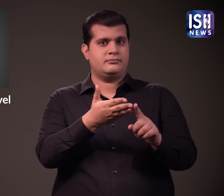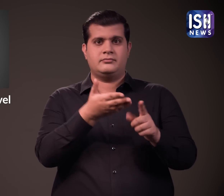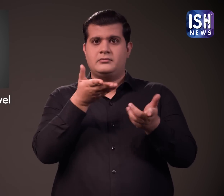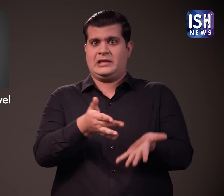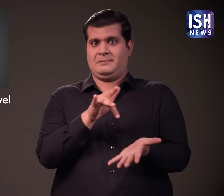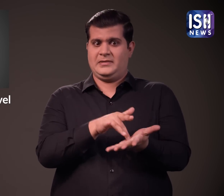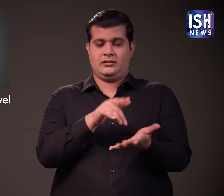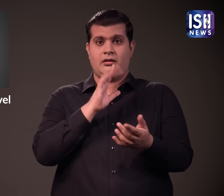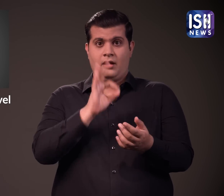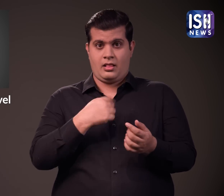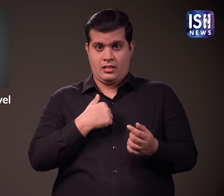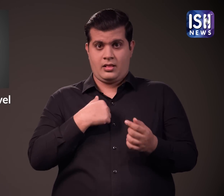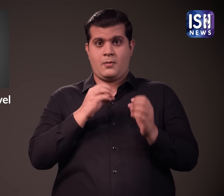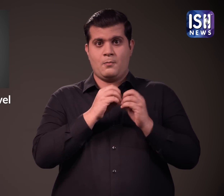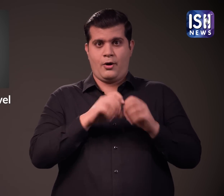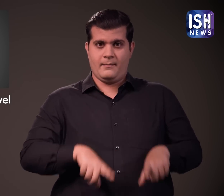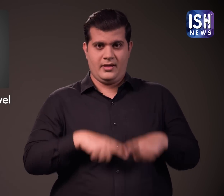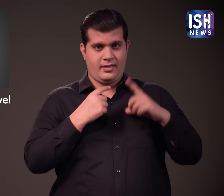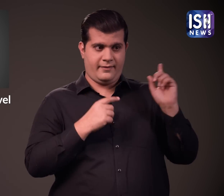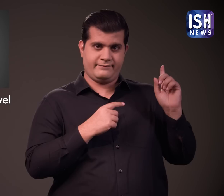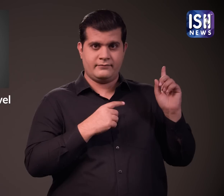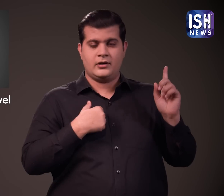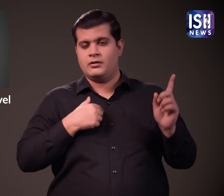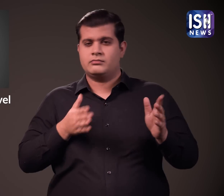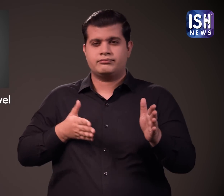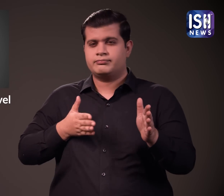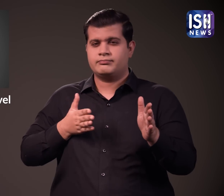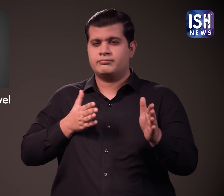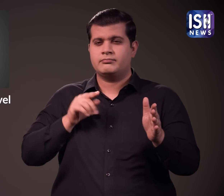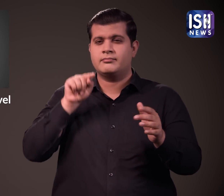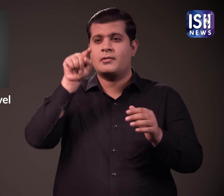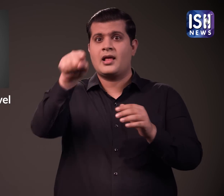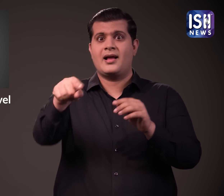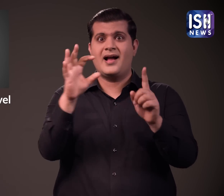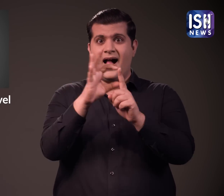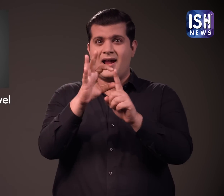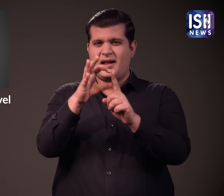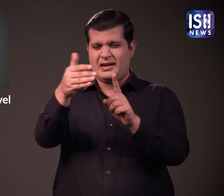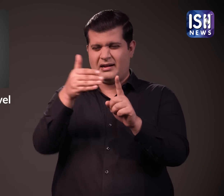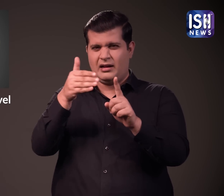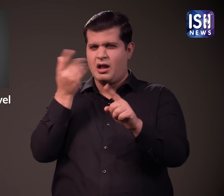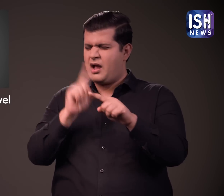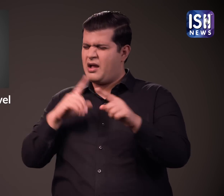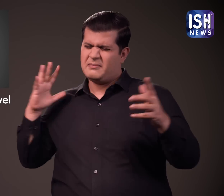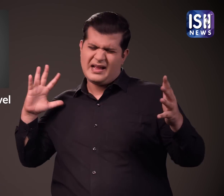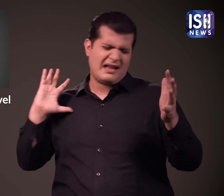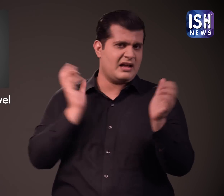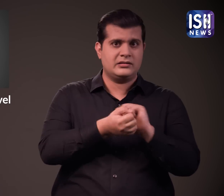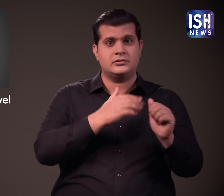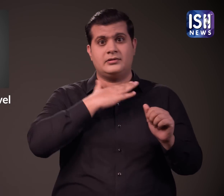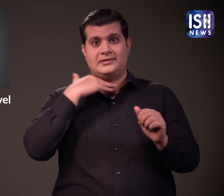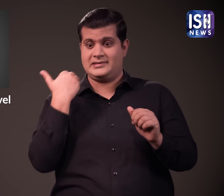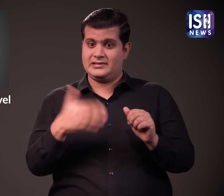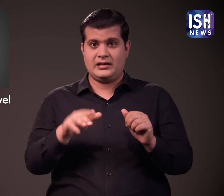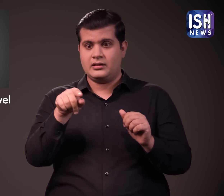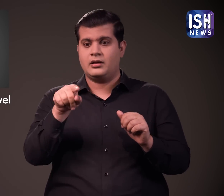and say if the insured person is from Mumbai but the train meets with an accident before reaching Delhi